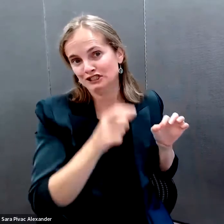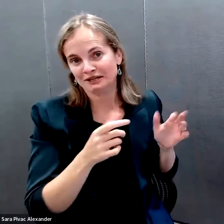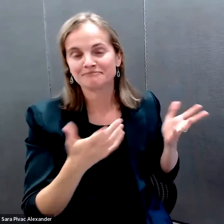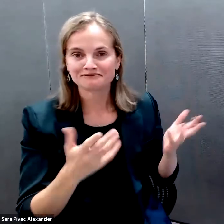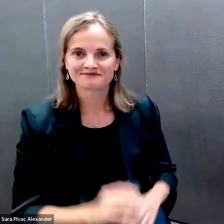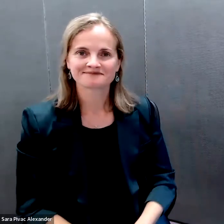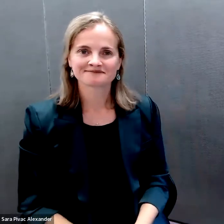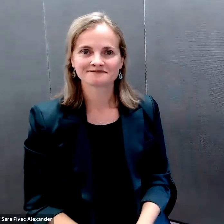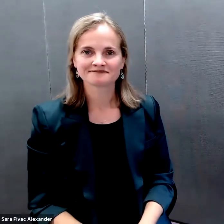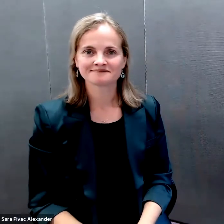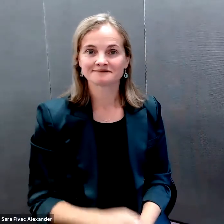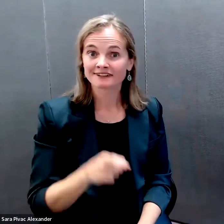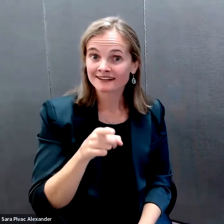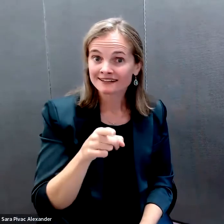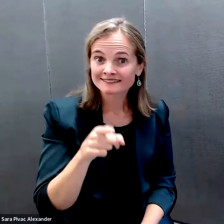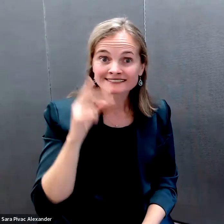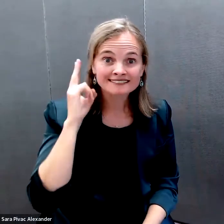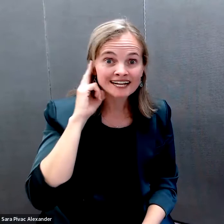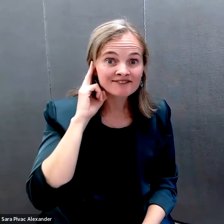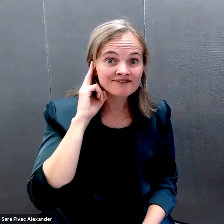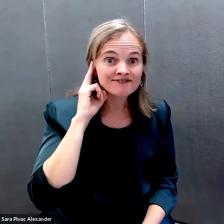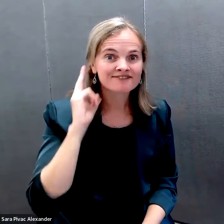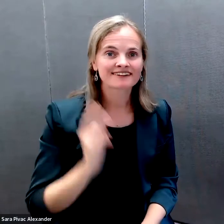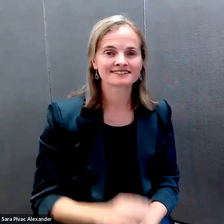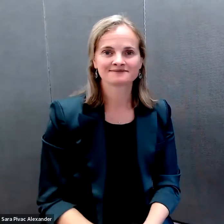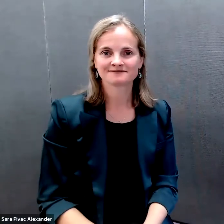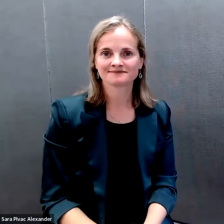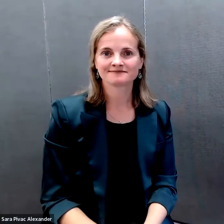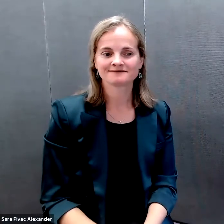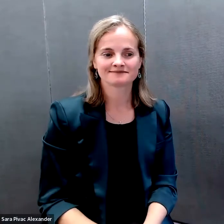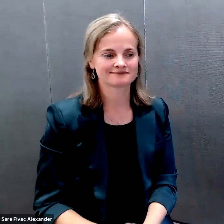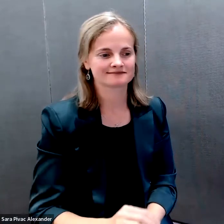but it's always a good question to ask a person if you think they are deaf are you deaf